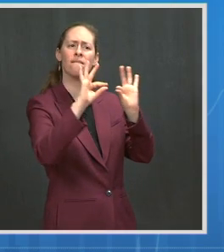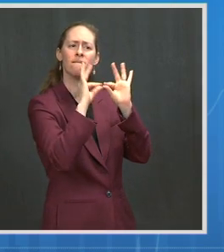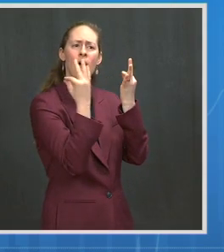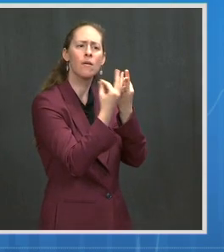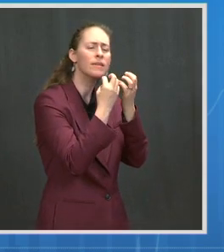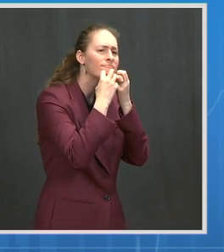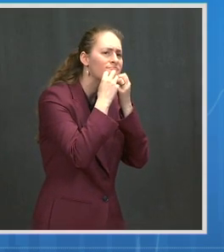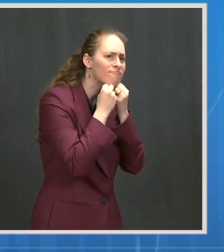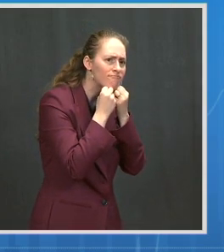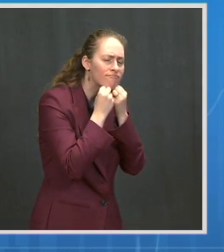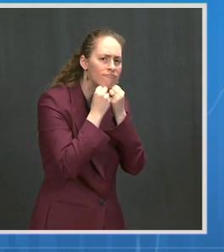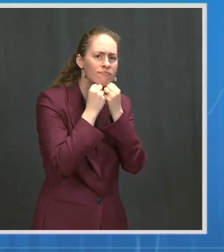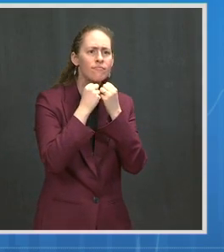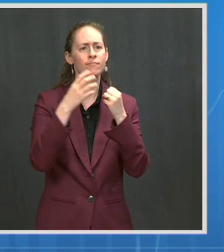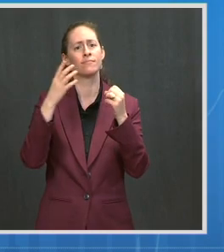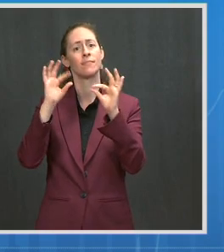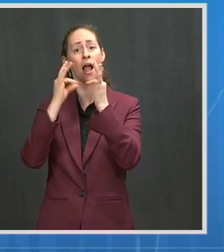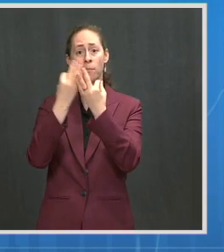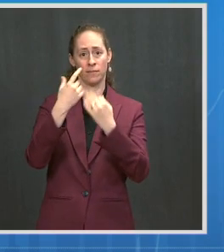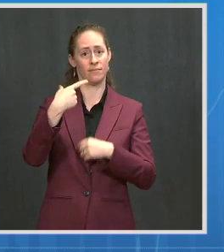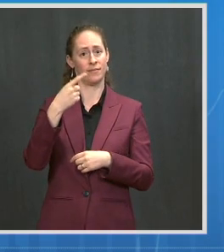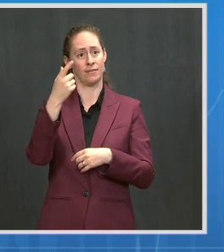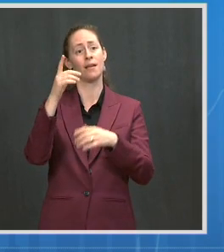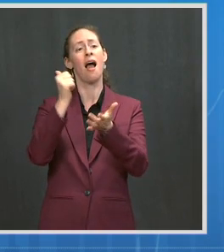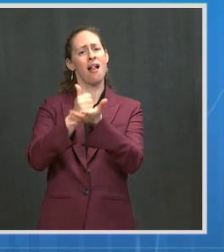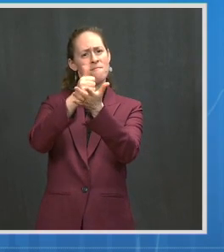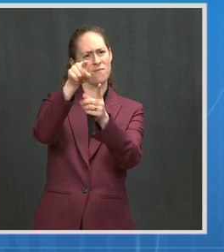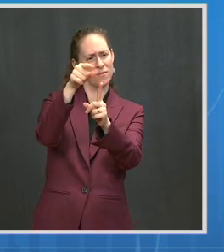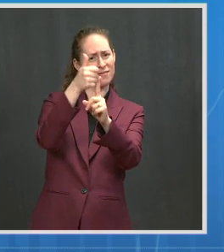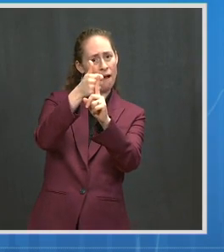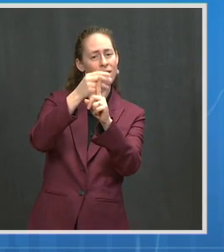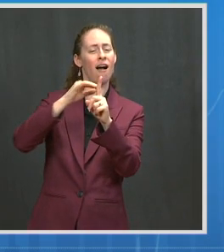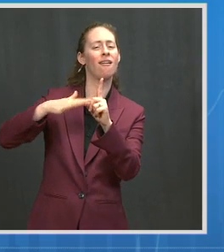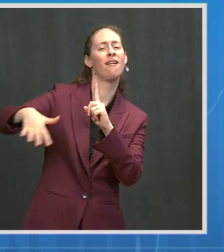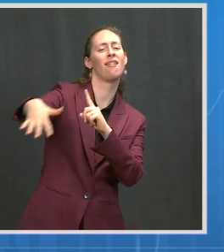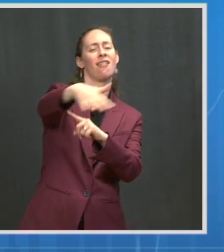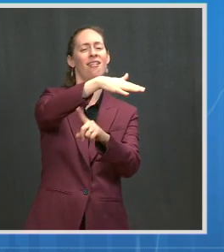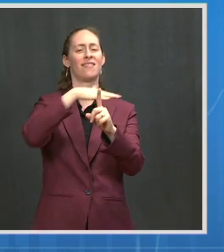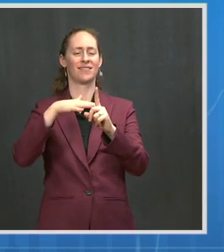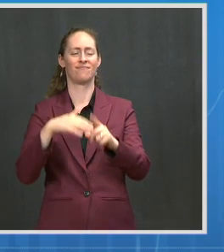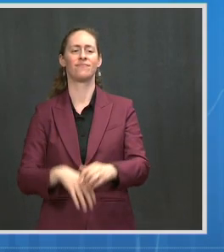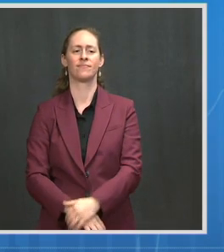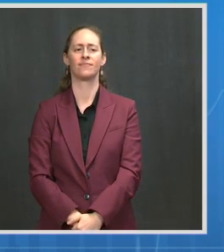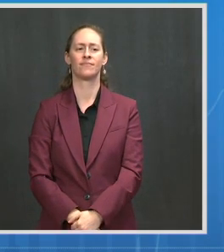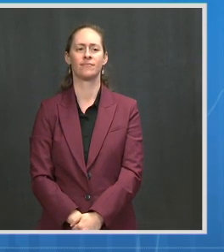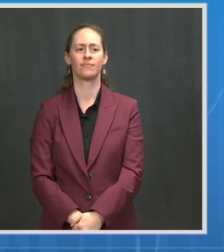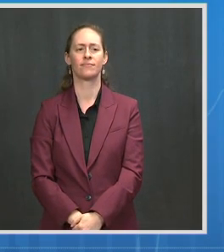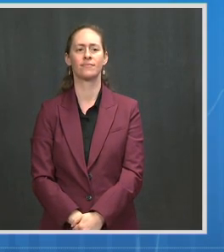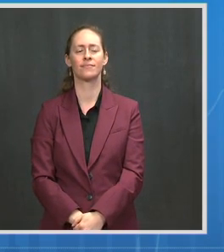There's also another consideration that graduation speakers would surely point out: As much as you have been through,